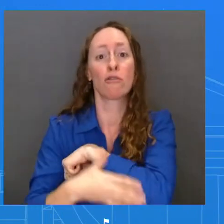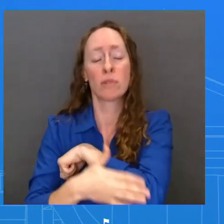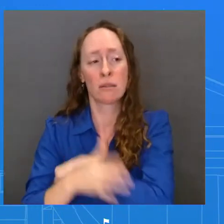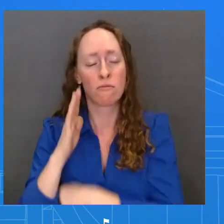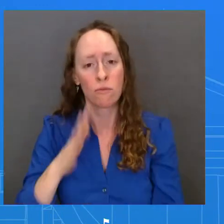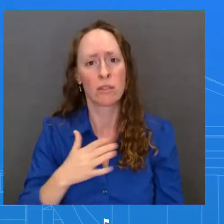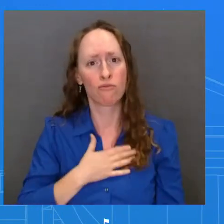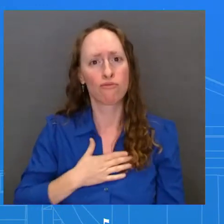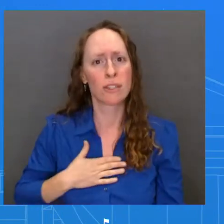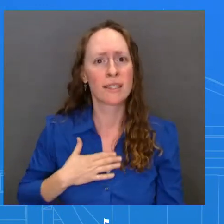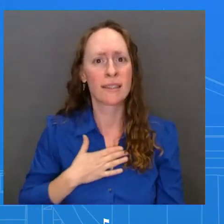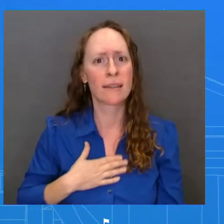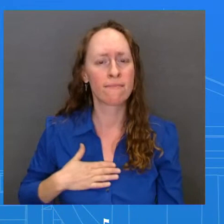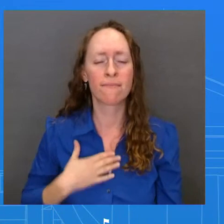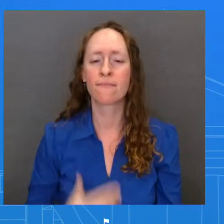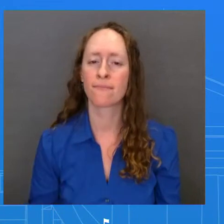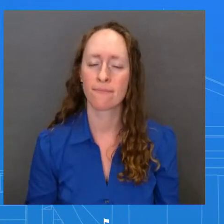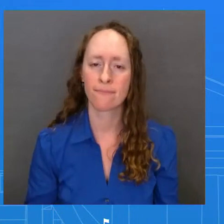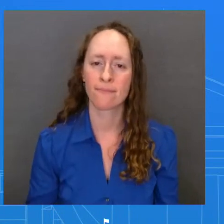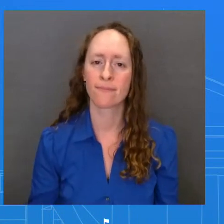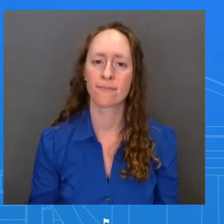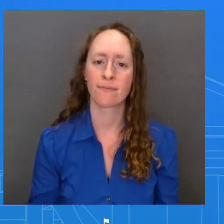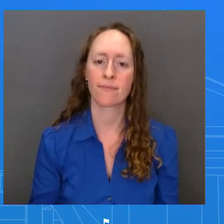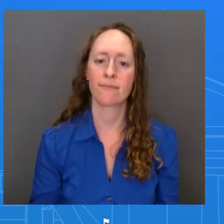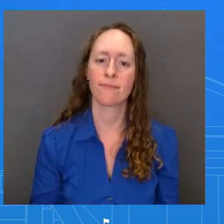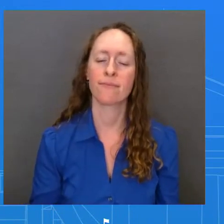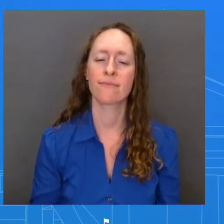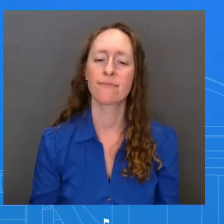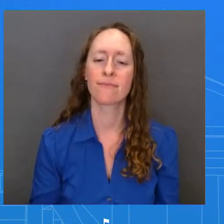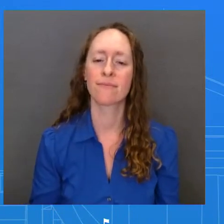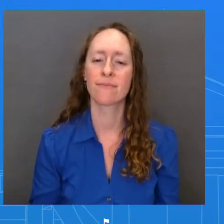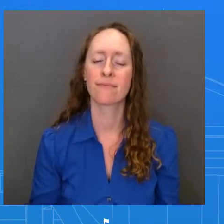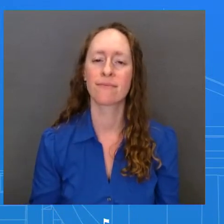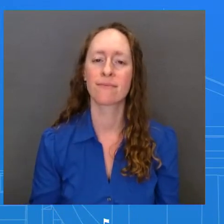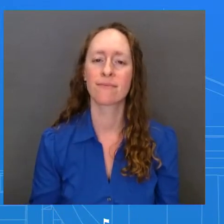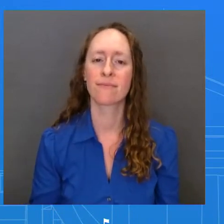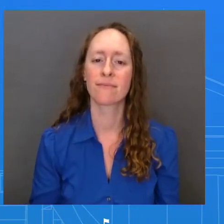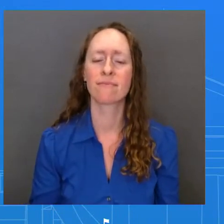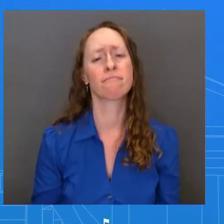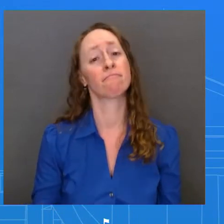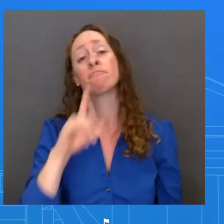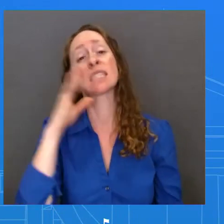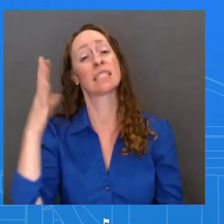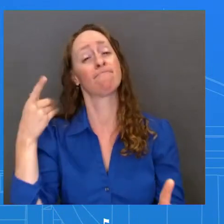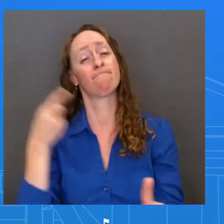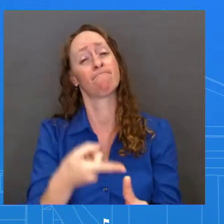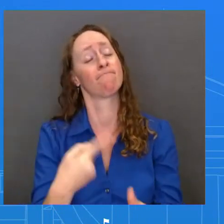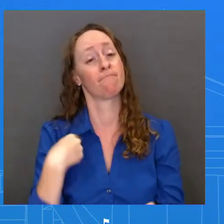today is a day that is not about being against anything. It is about being for something.